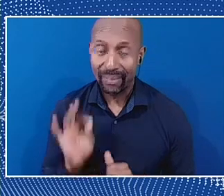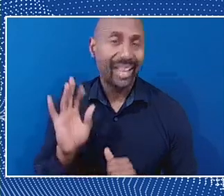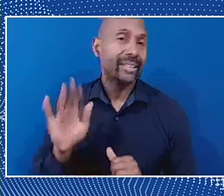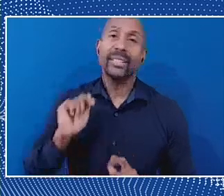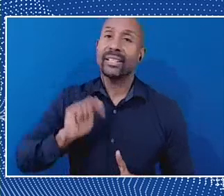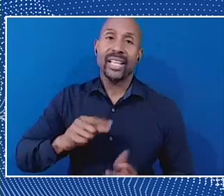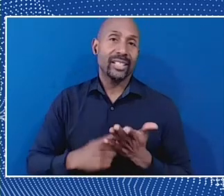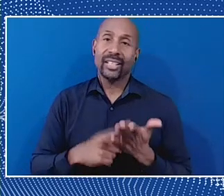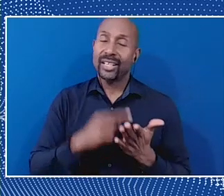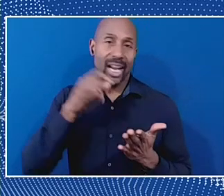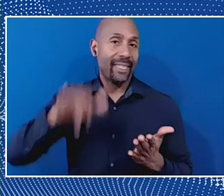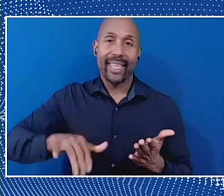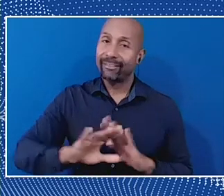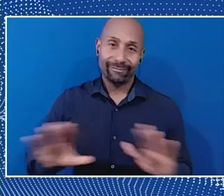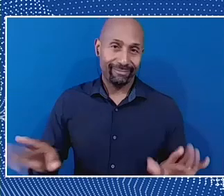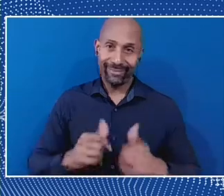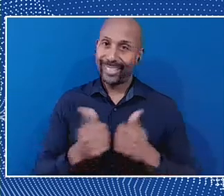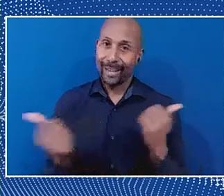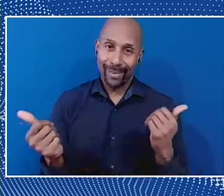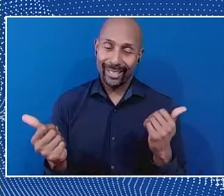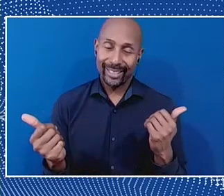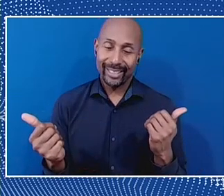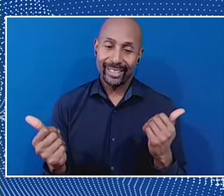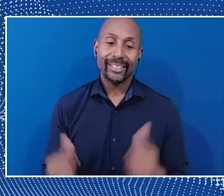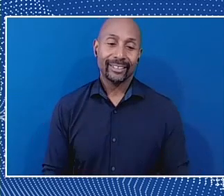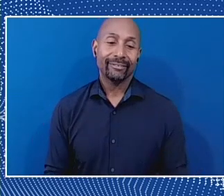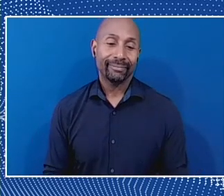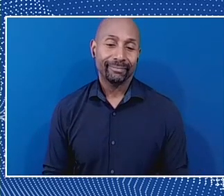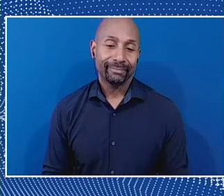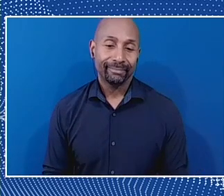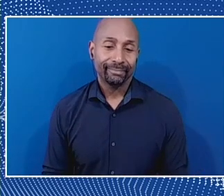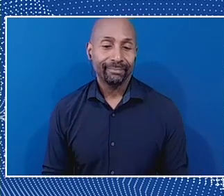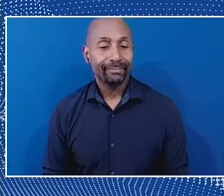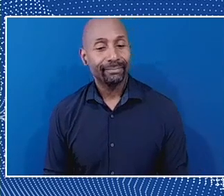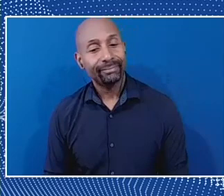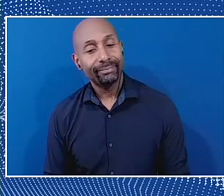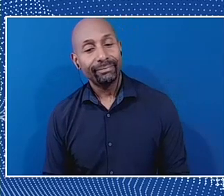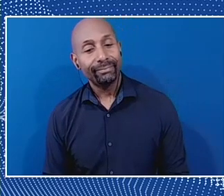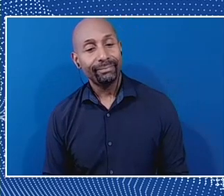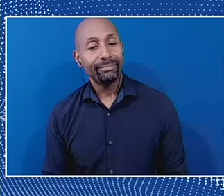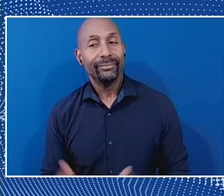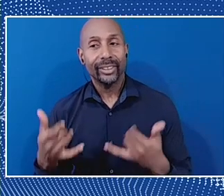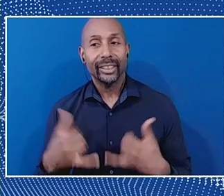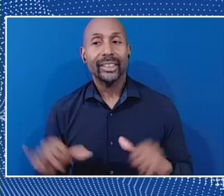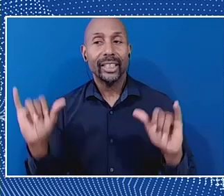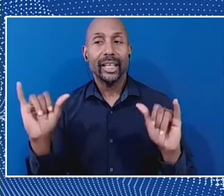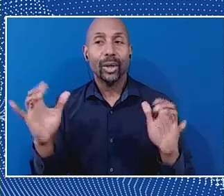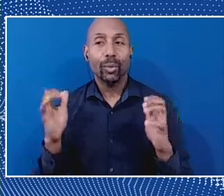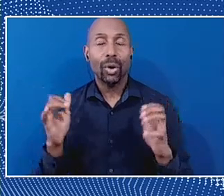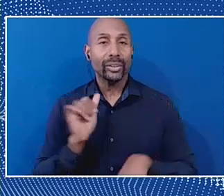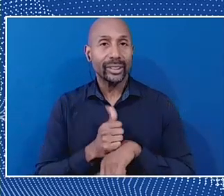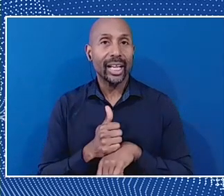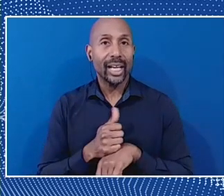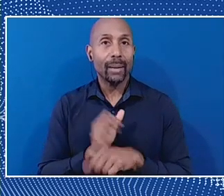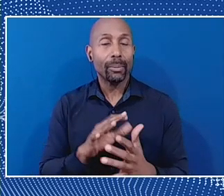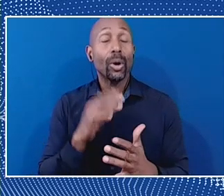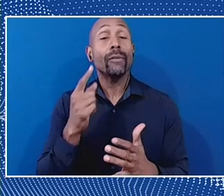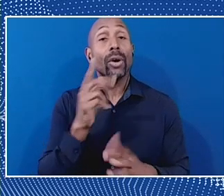And still having at the end of the day, a mechanism for people to apply themselves. And so that's sort of really what I wanted